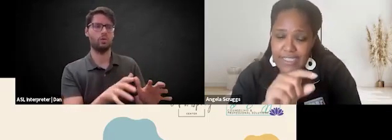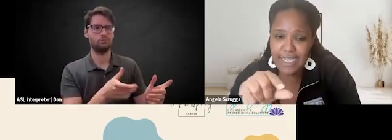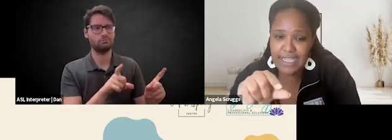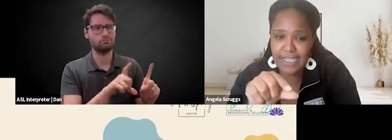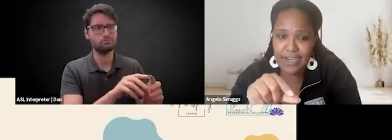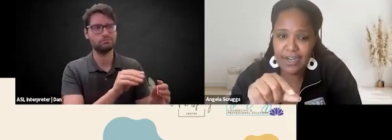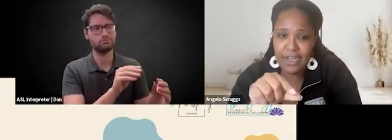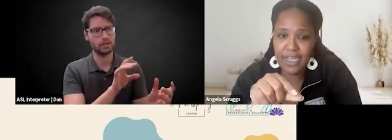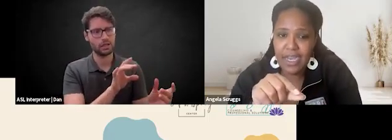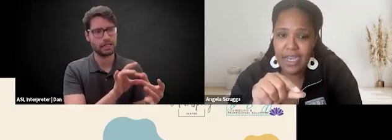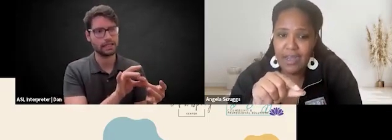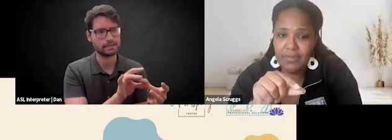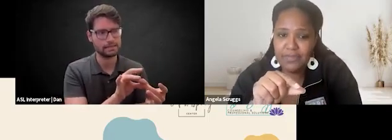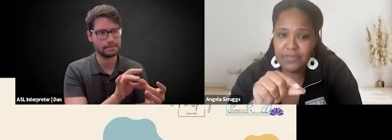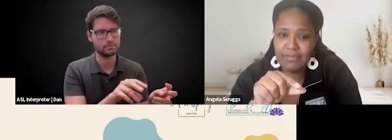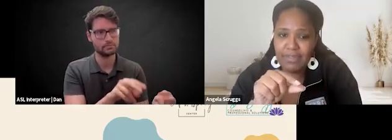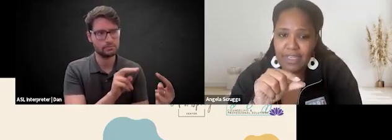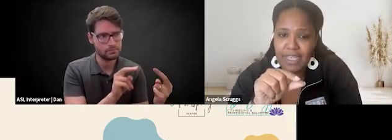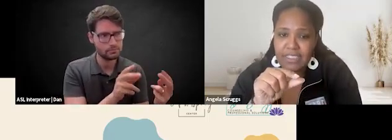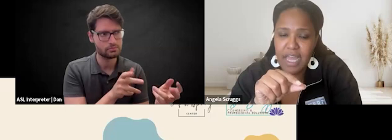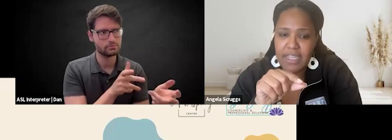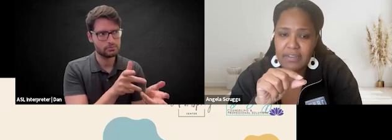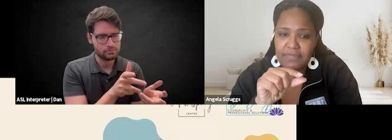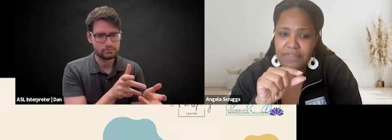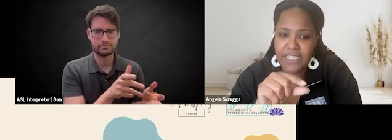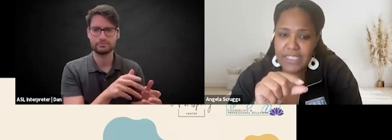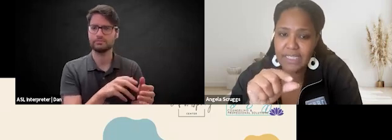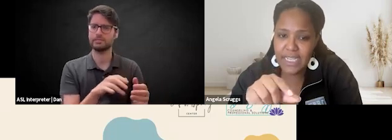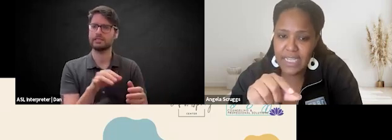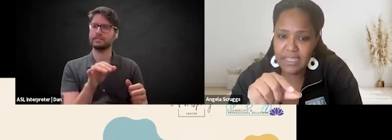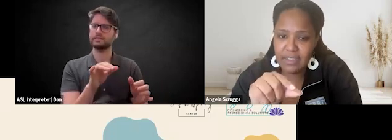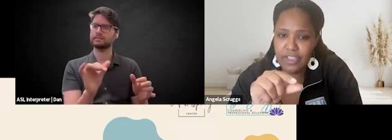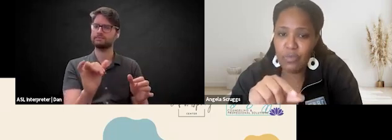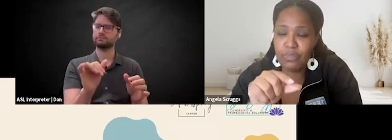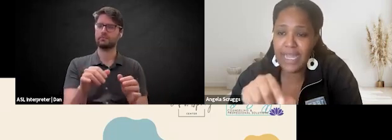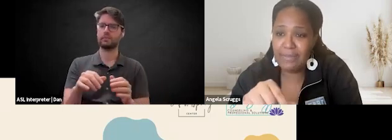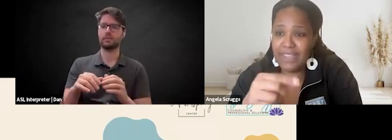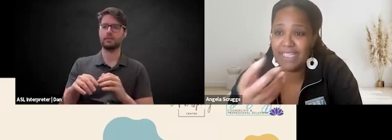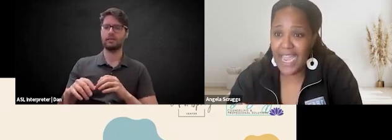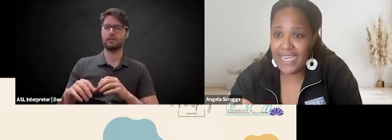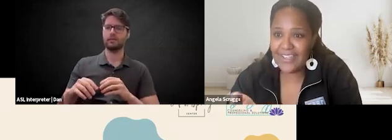as it says here, um... it's like, "Fix the leak, don't blame the light."